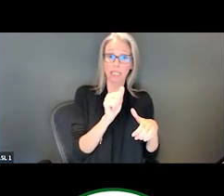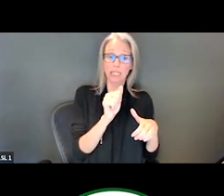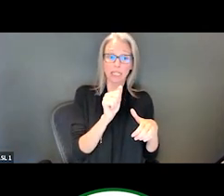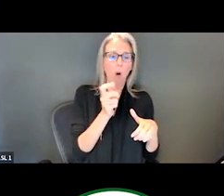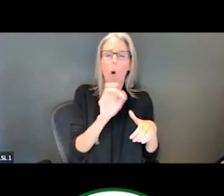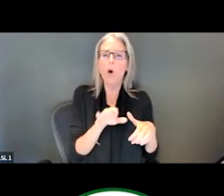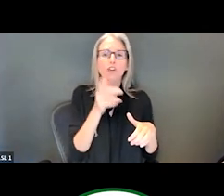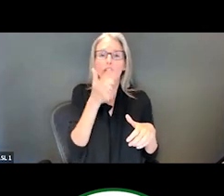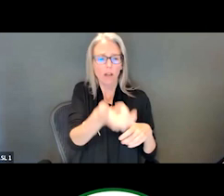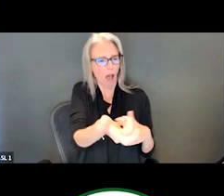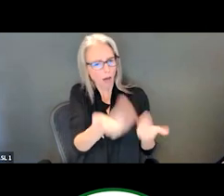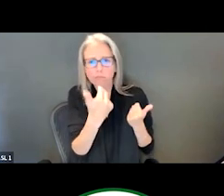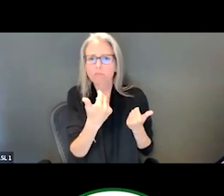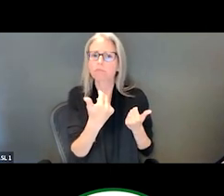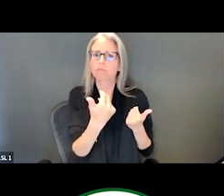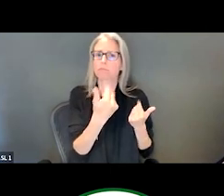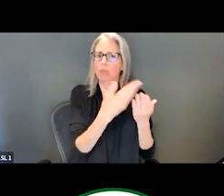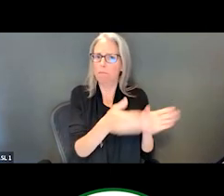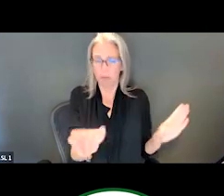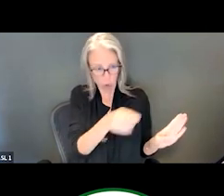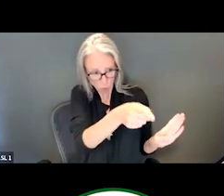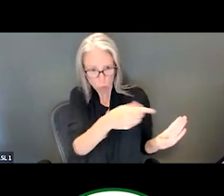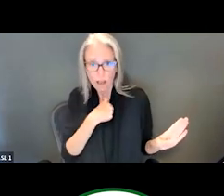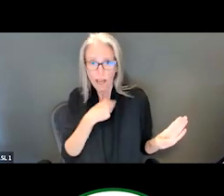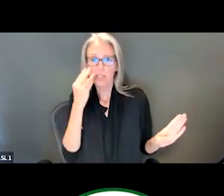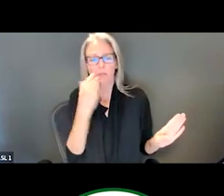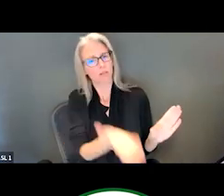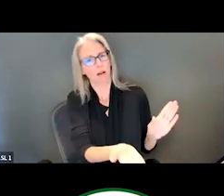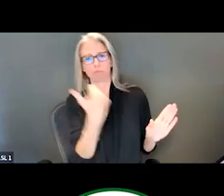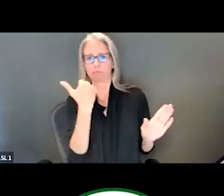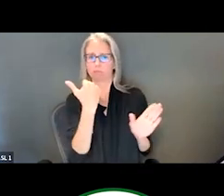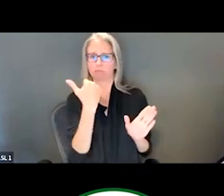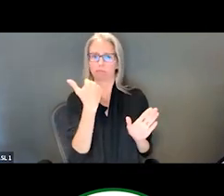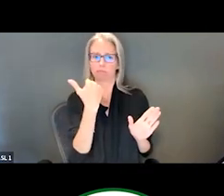Culture change. I don't know if that was really scattered. But. It made sense in my brain.